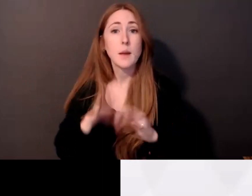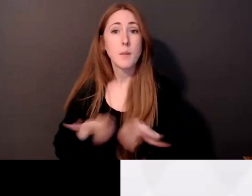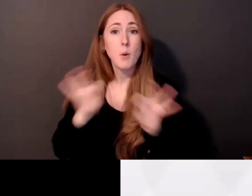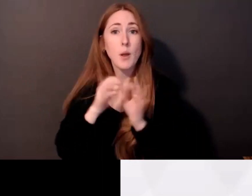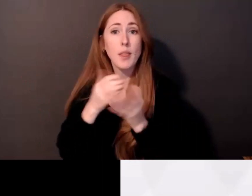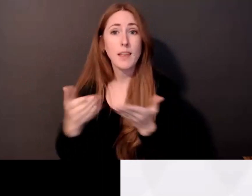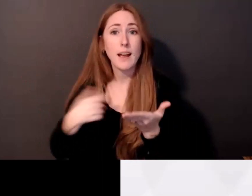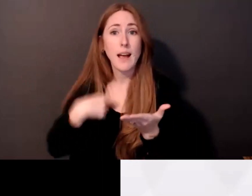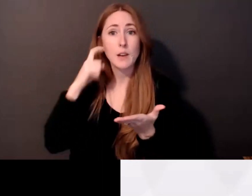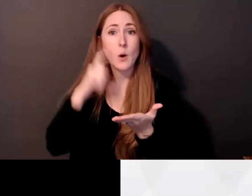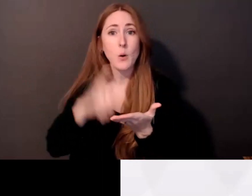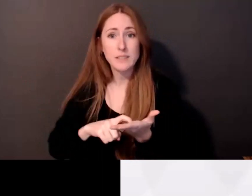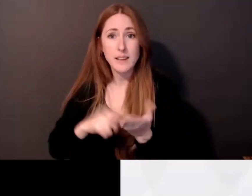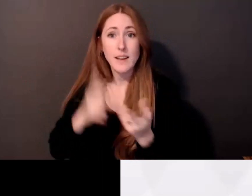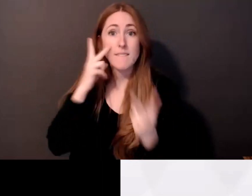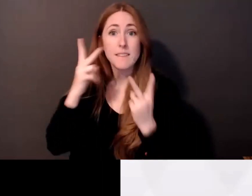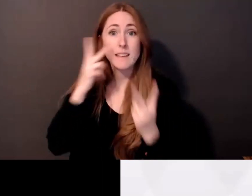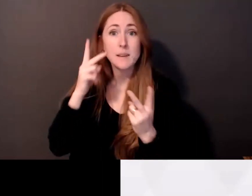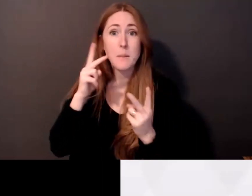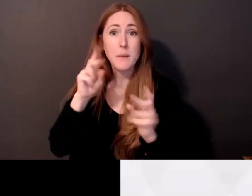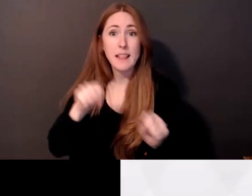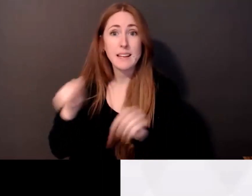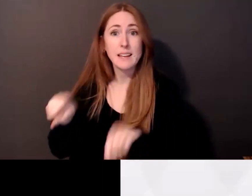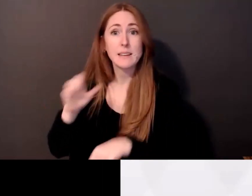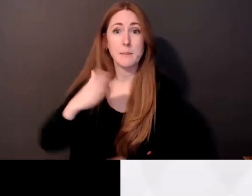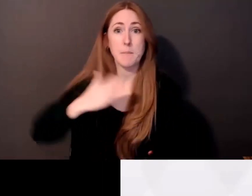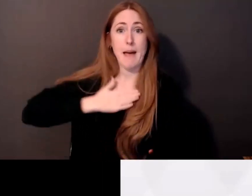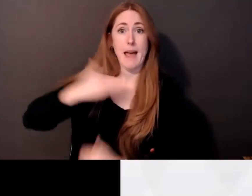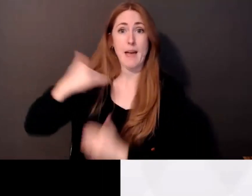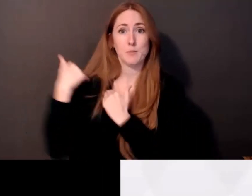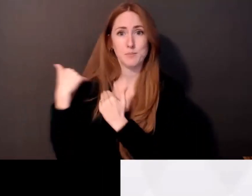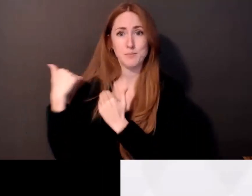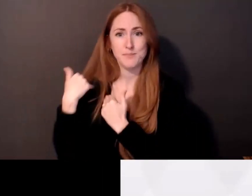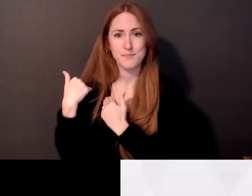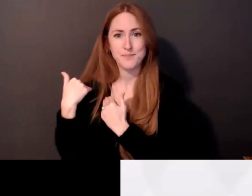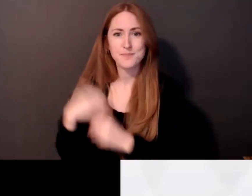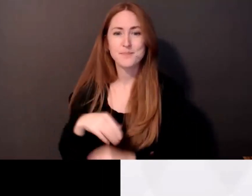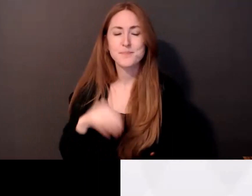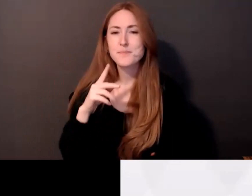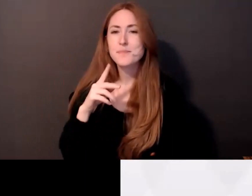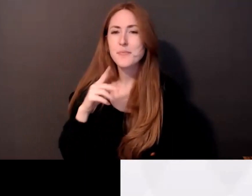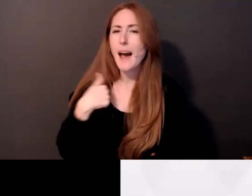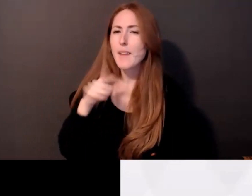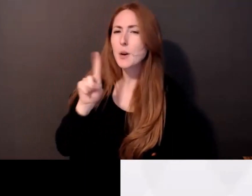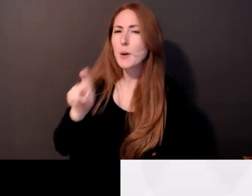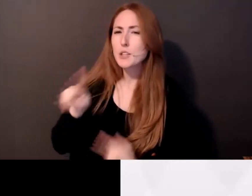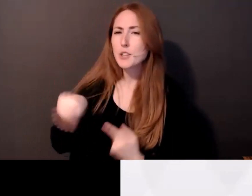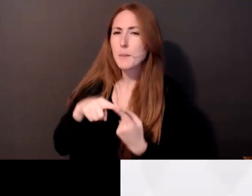So I do personally have a question. When you talked about the importance of testimonials,